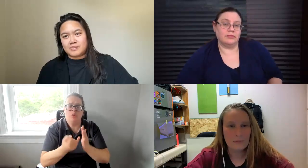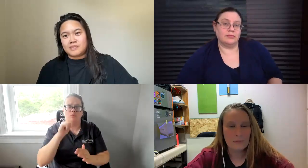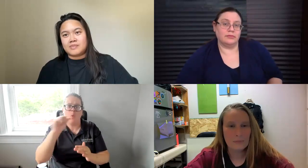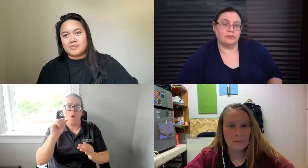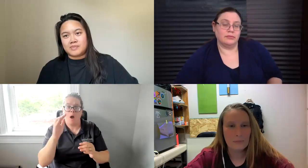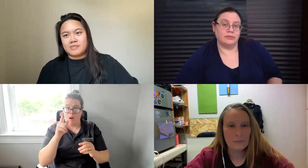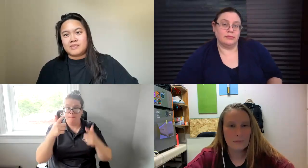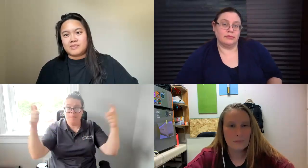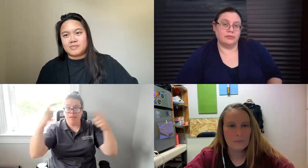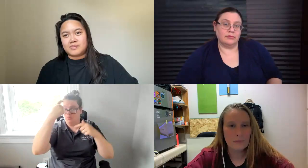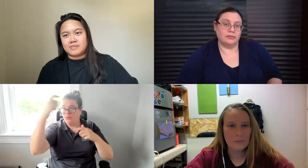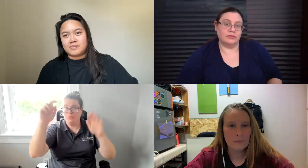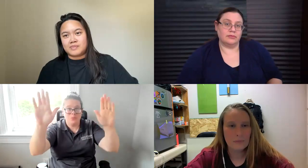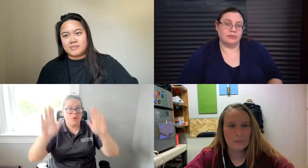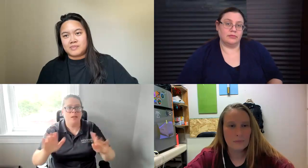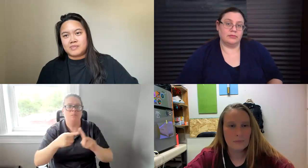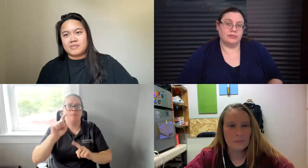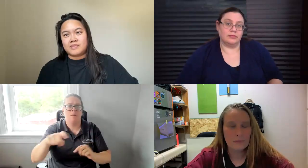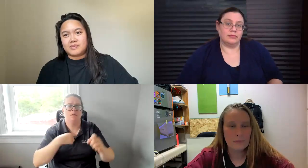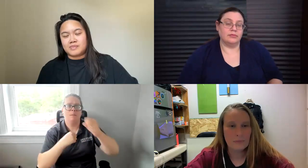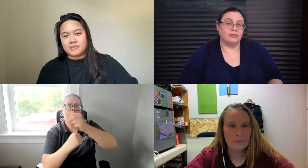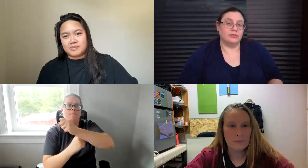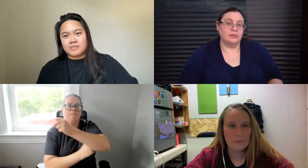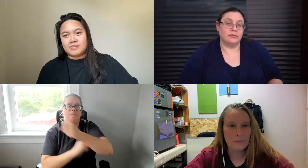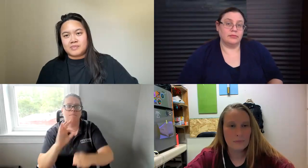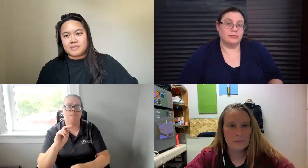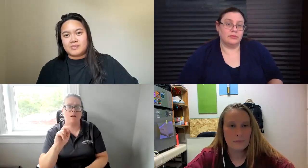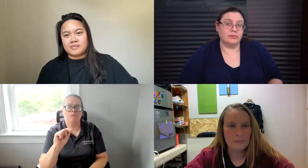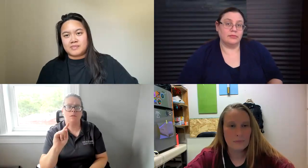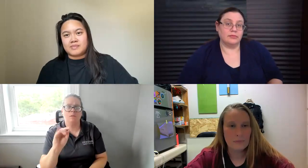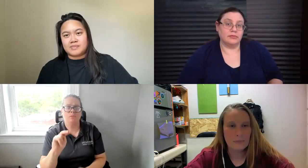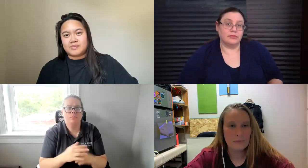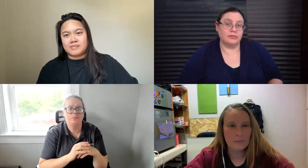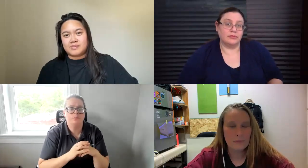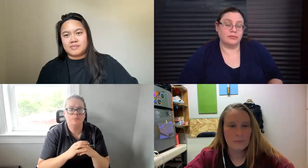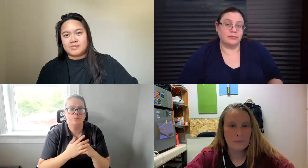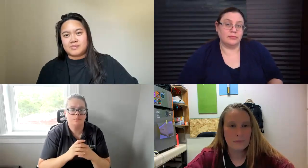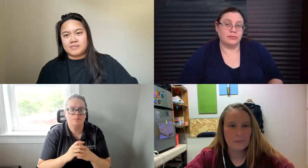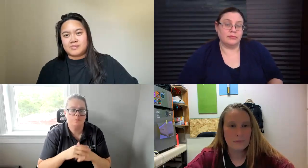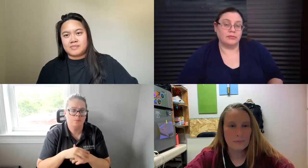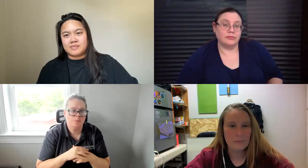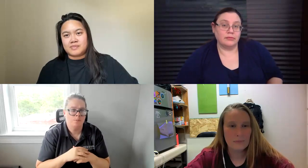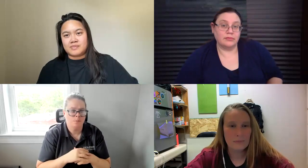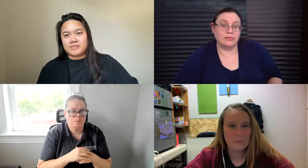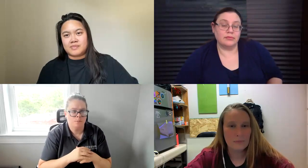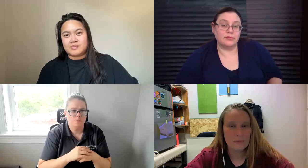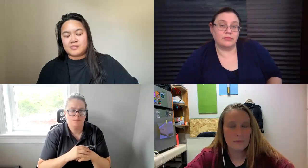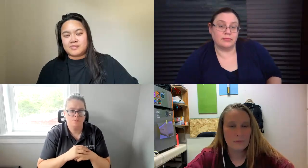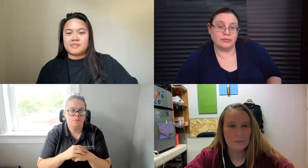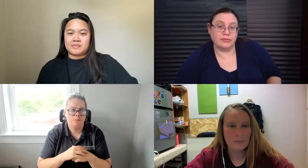Make sure this two demand is there and start slow and grow slow. But really it's important to have that foundation.